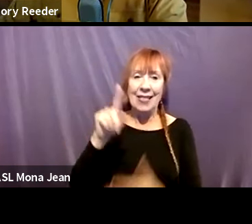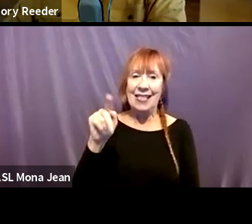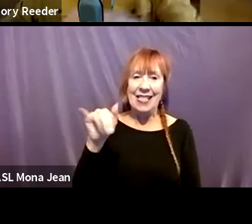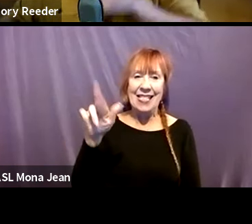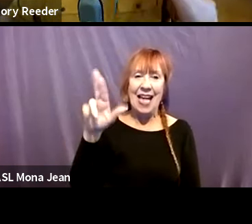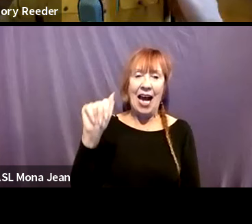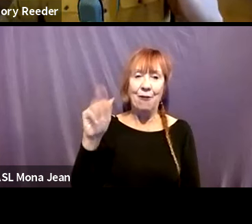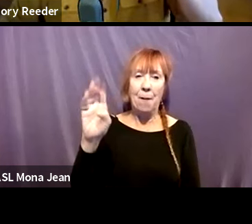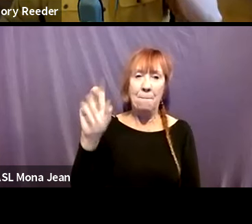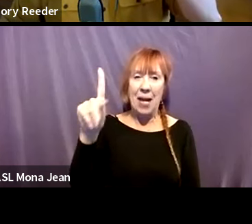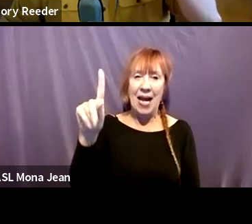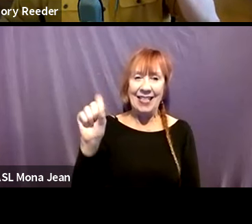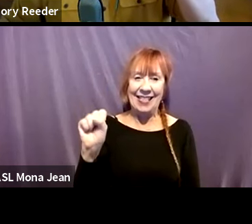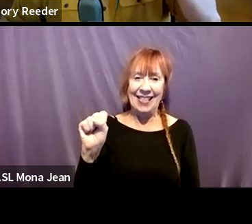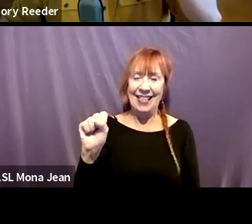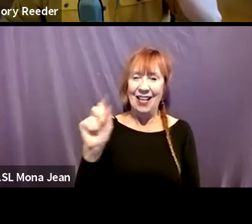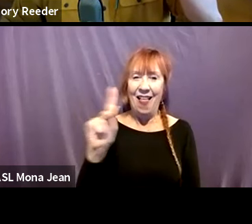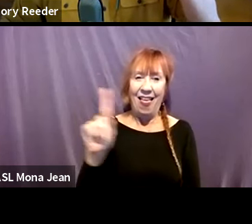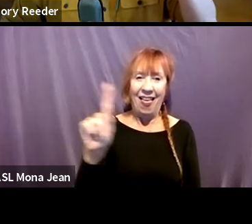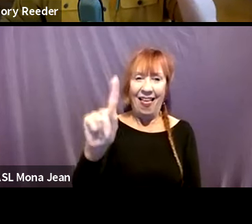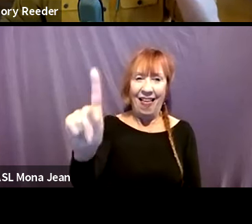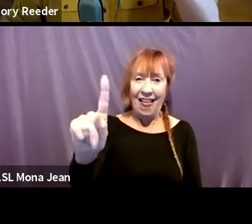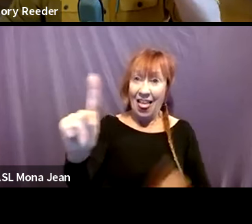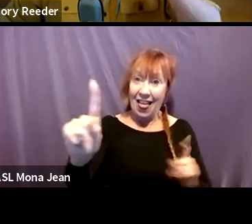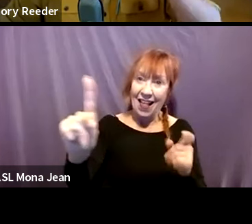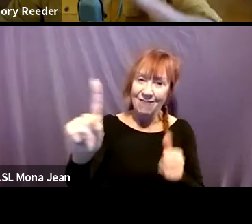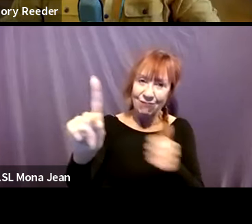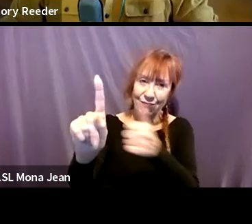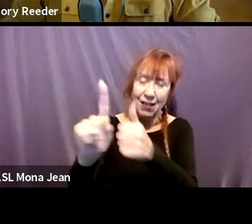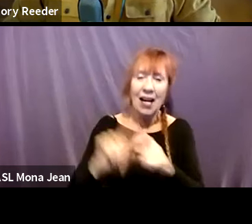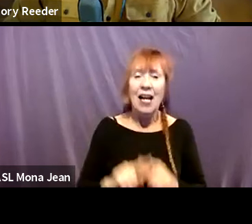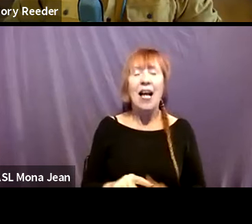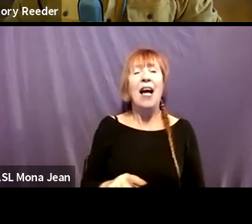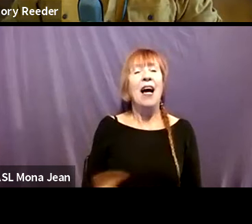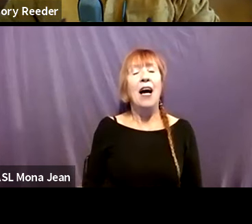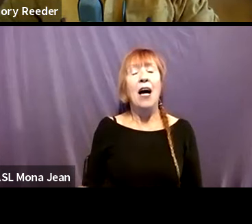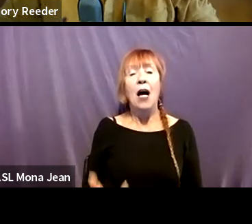I would say, maybe try the fellowship programs first.